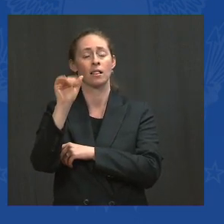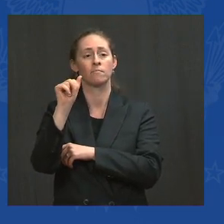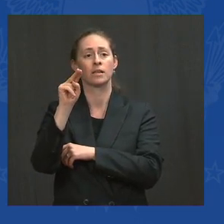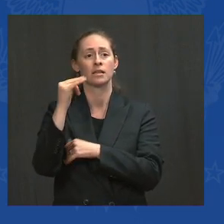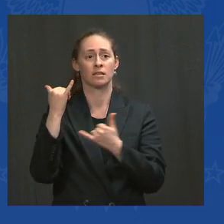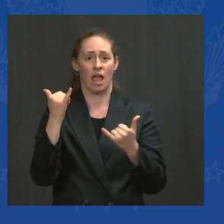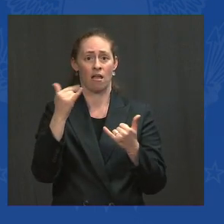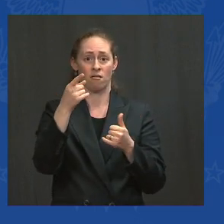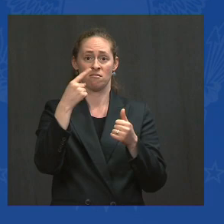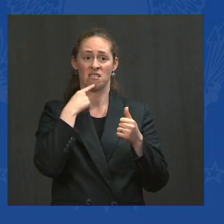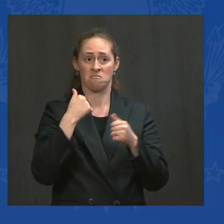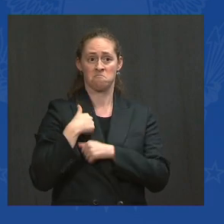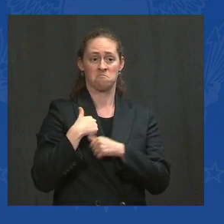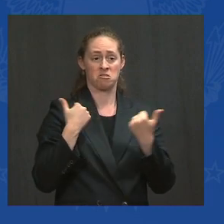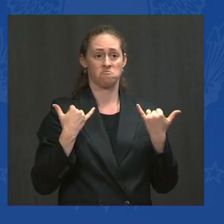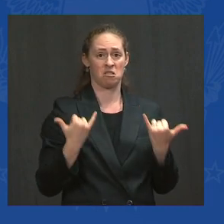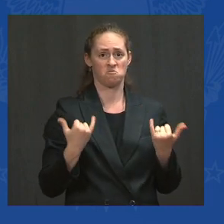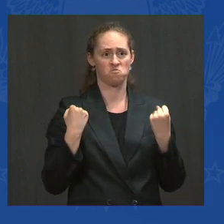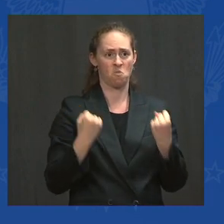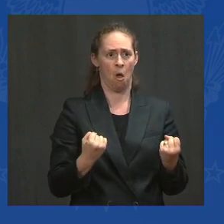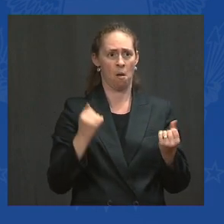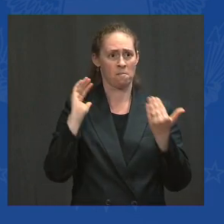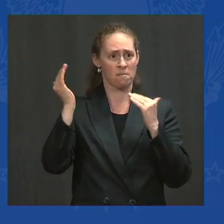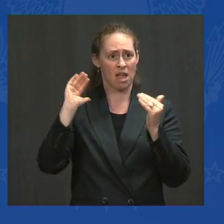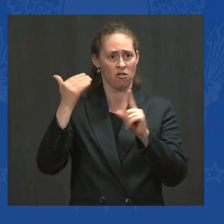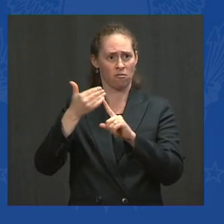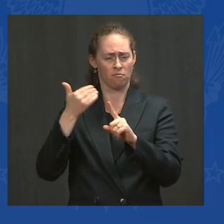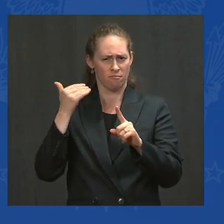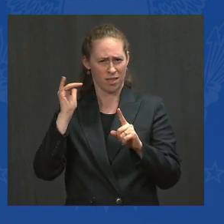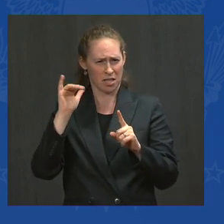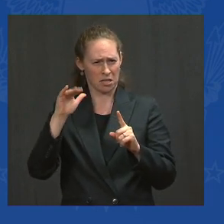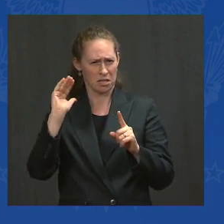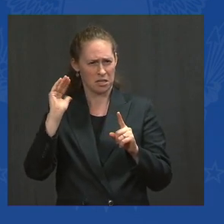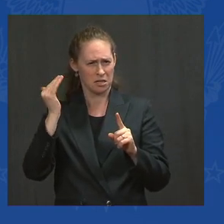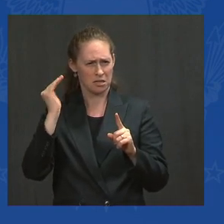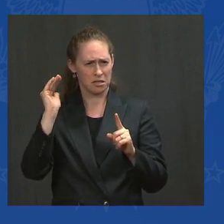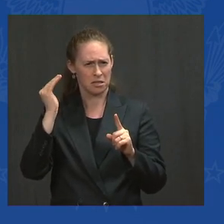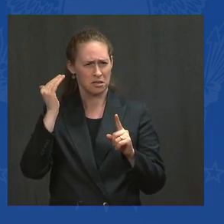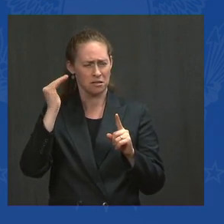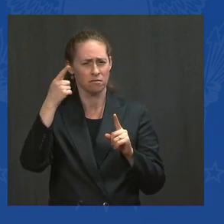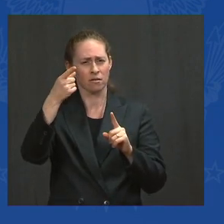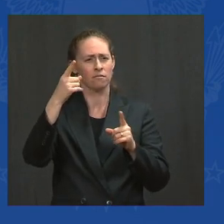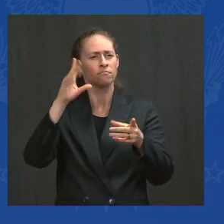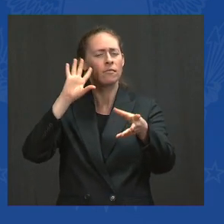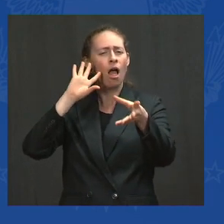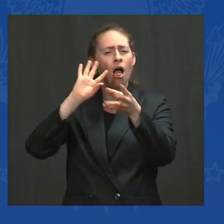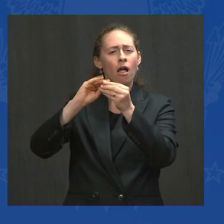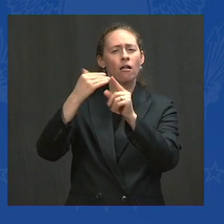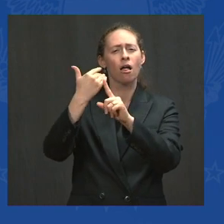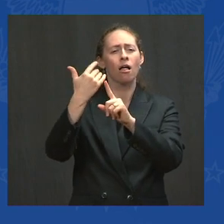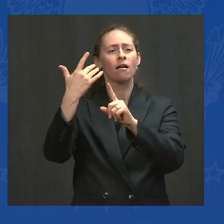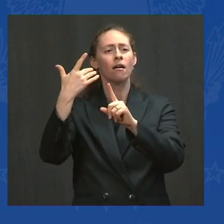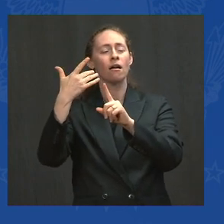How do you feel personally about that, with the benefit of hindsight and all of the dollars and investments and American troops that were sent there?